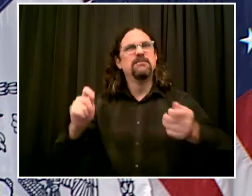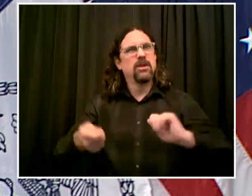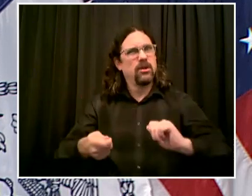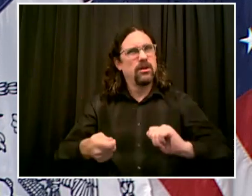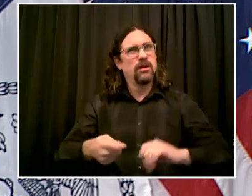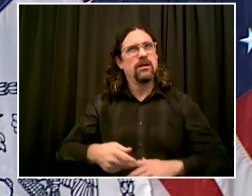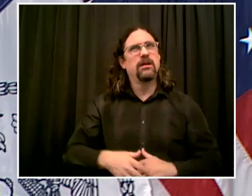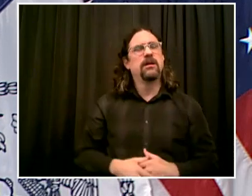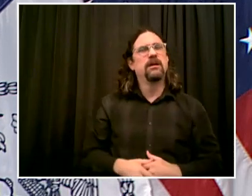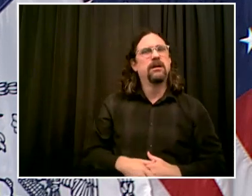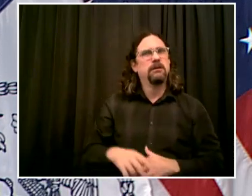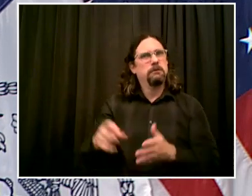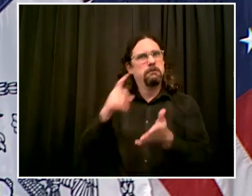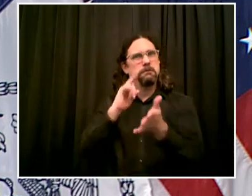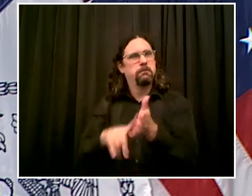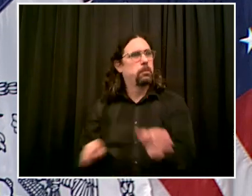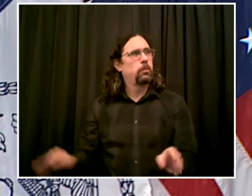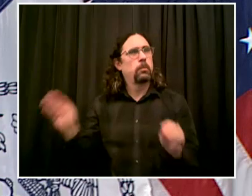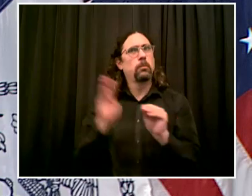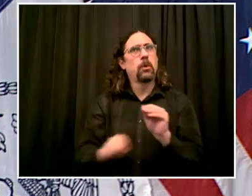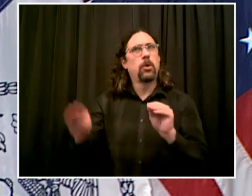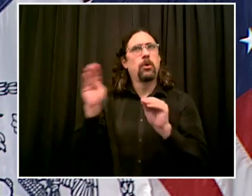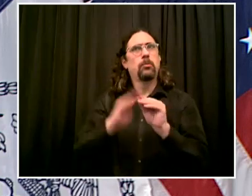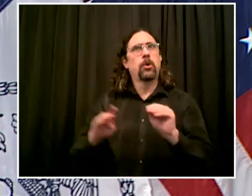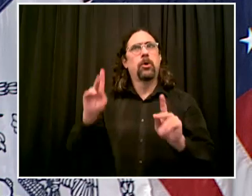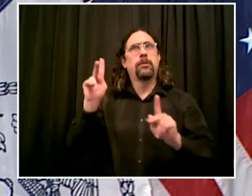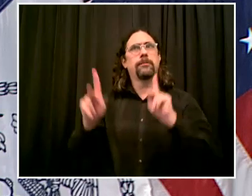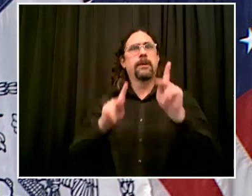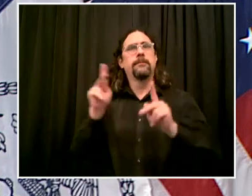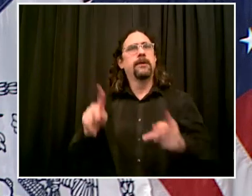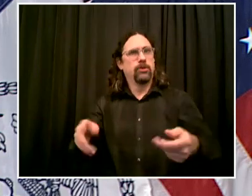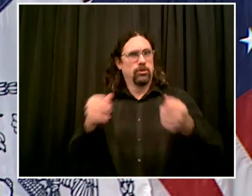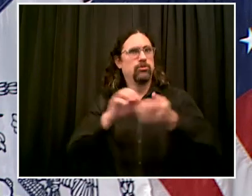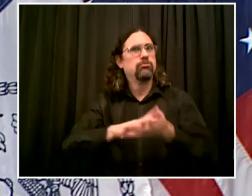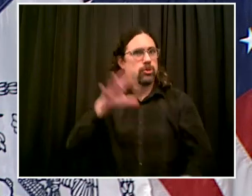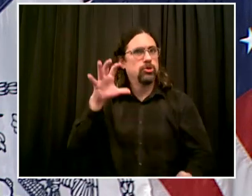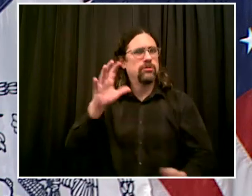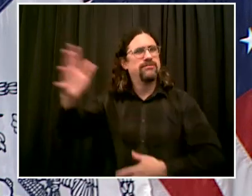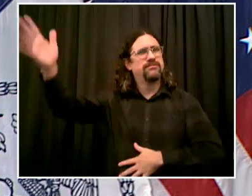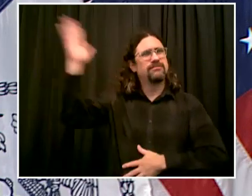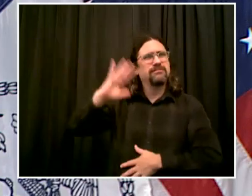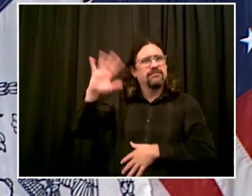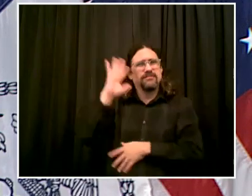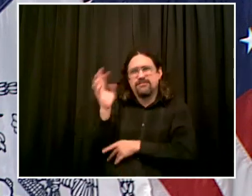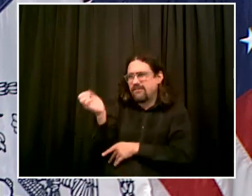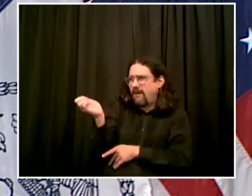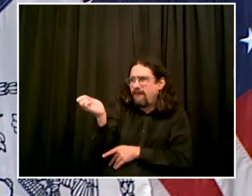A PIECE OF THE PIE AND WORKING THEIR WAY IN THE MIDDLE CLASS. WE SAW A HUGE AMOUNT OF GOVERNMENT INVESTMENTS IN EHALHTCARE, INFRATRSUCTURE,